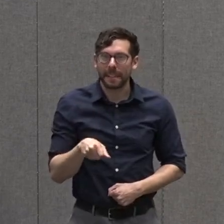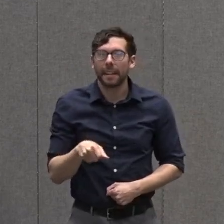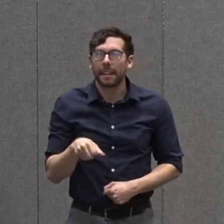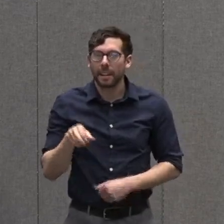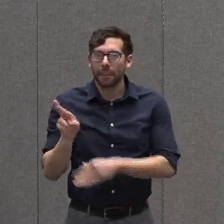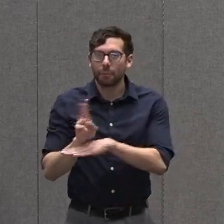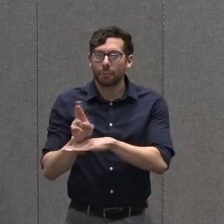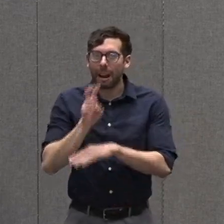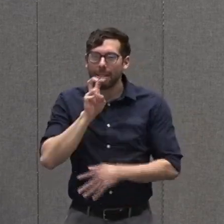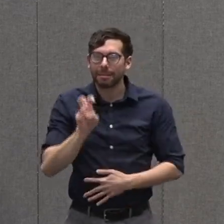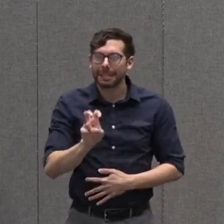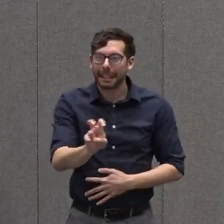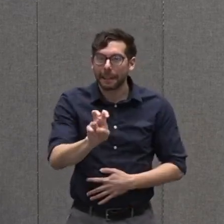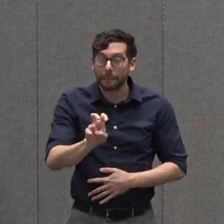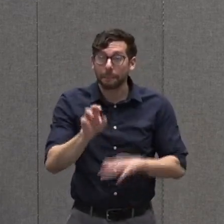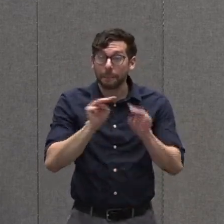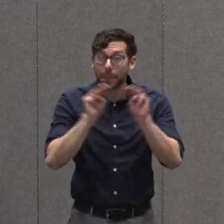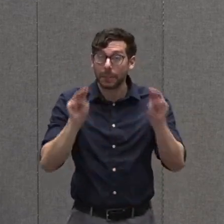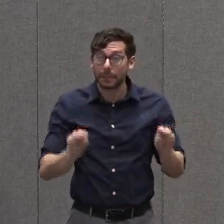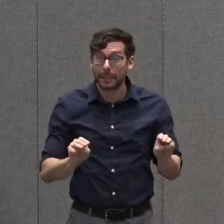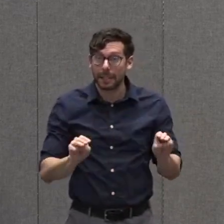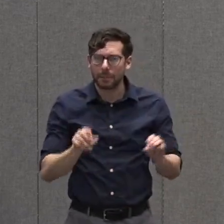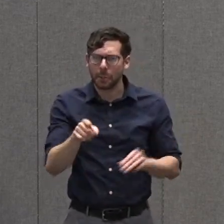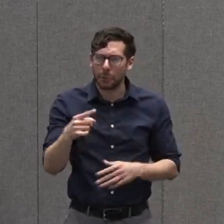you would think it would be a dangerous profession,